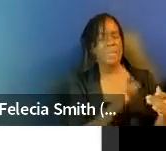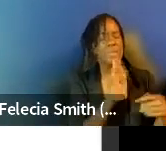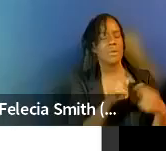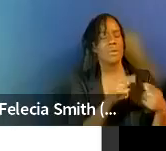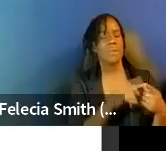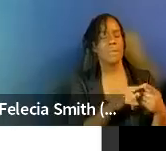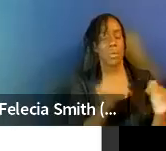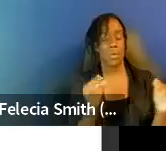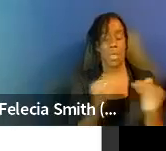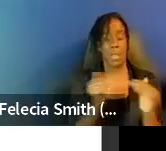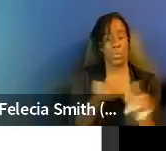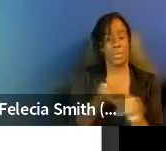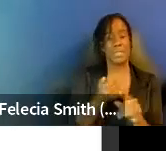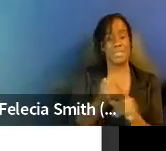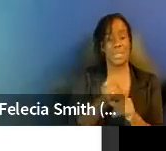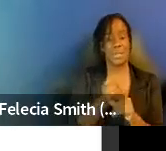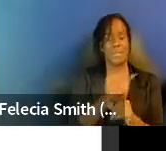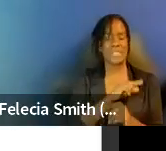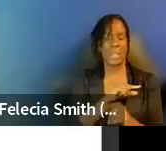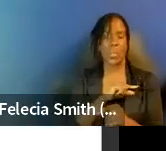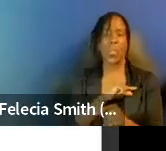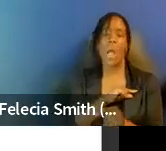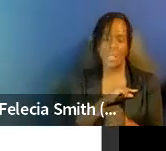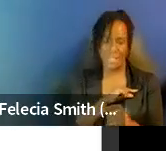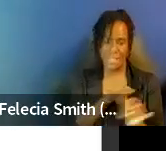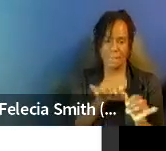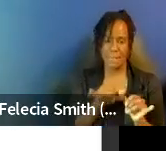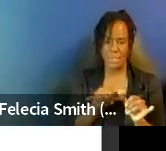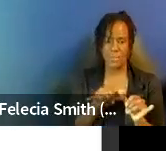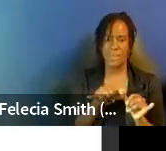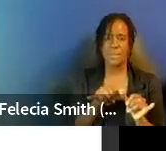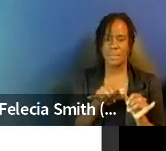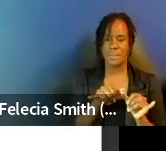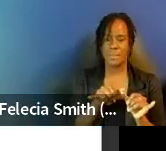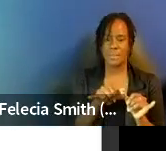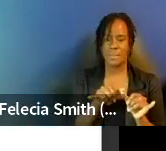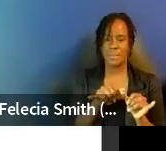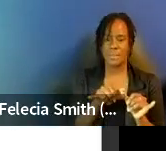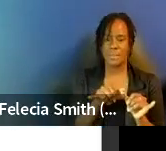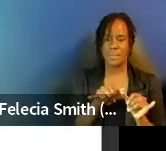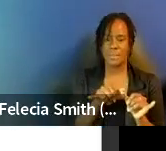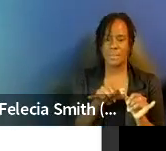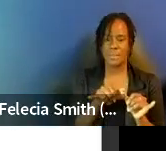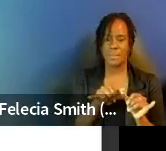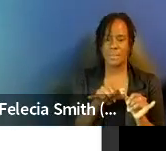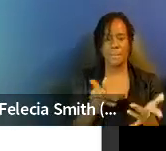ideas from other studies that came out during this time that we're reflecting on how we